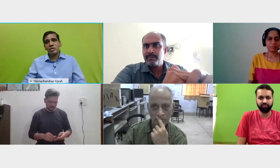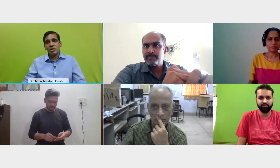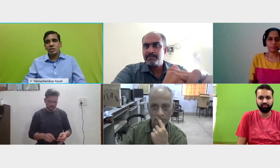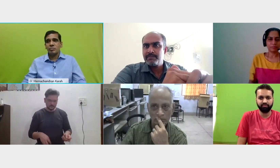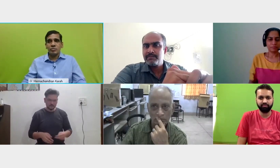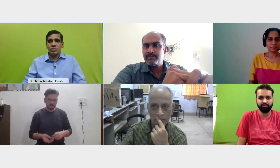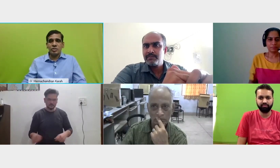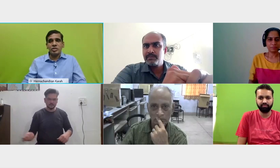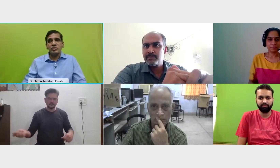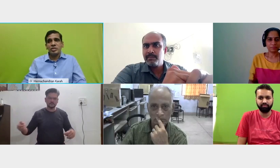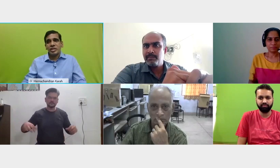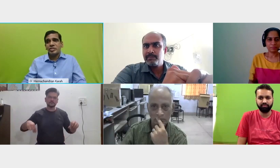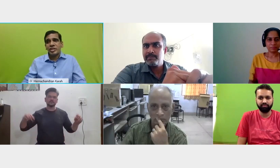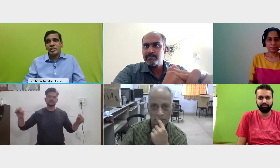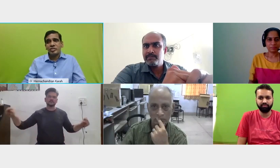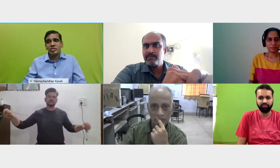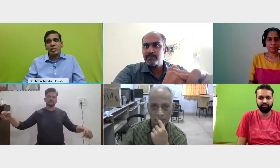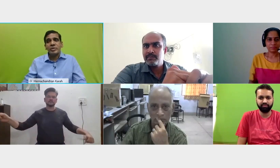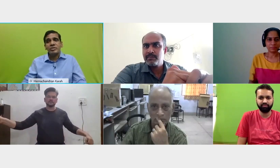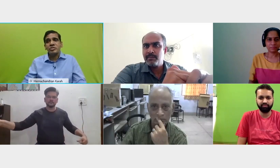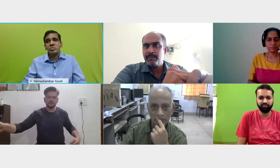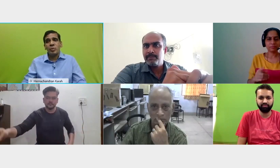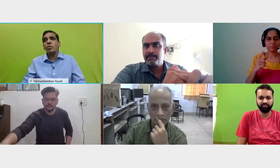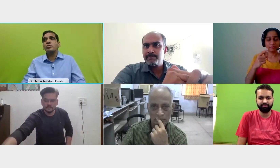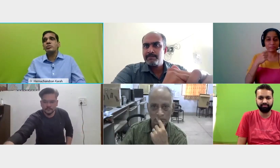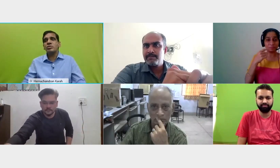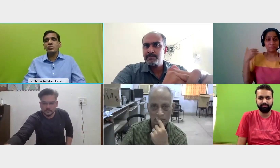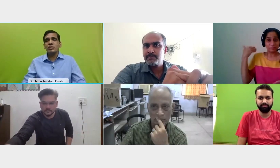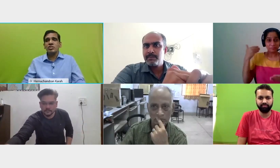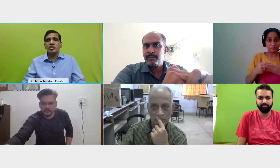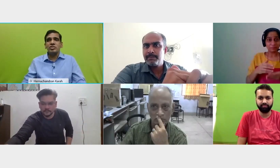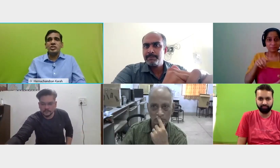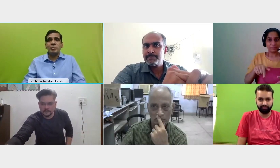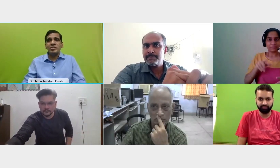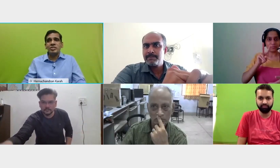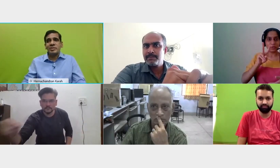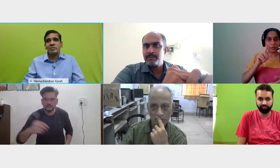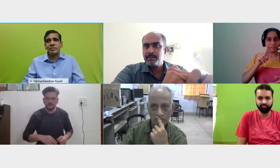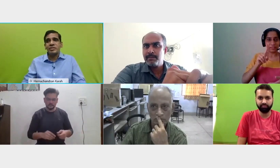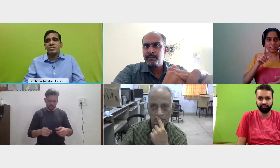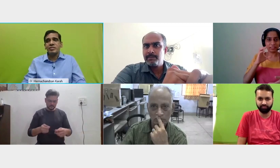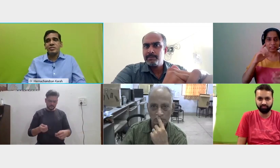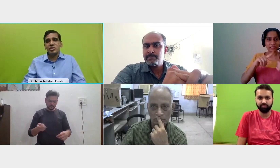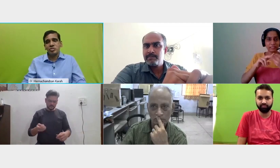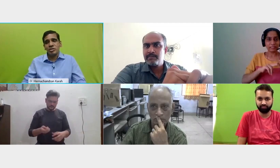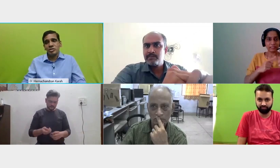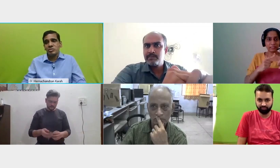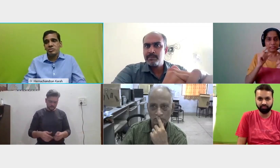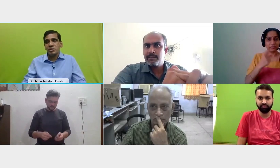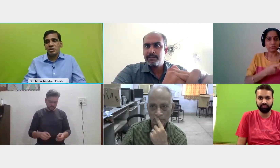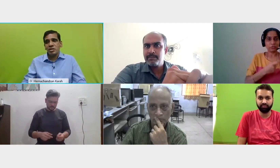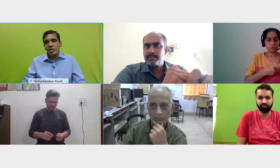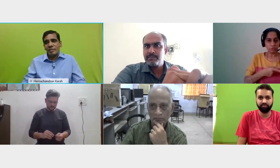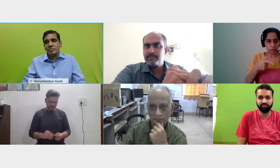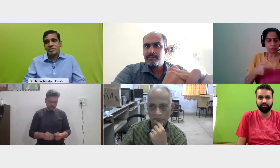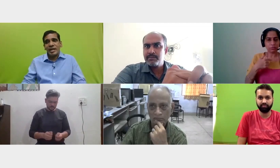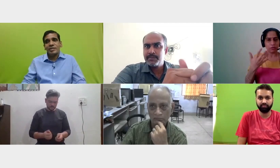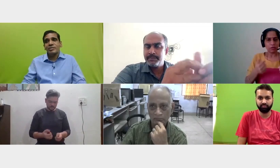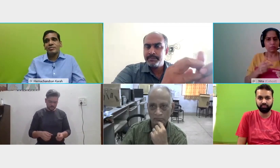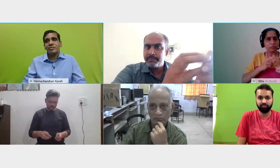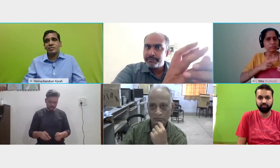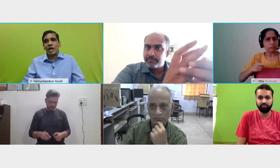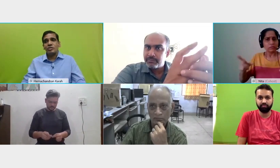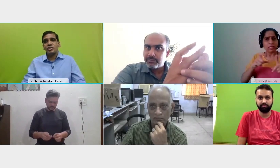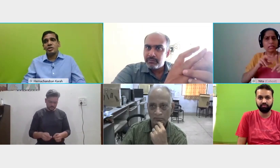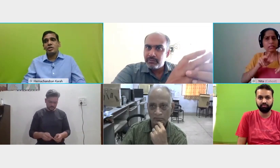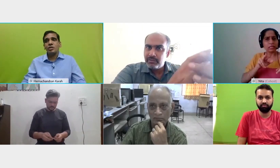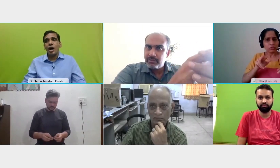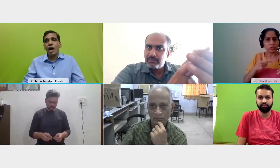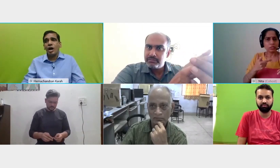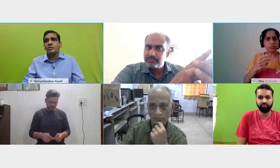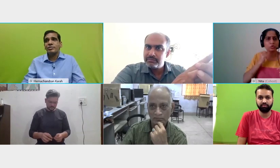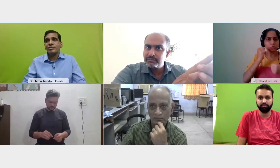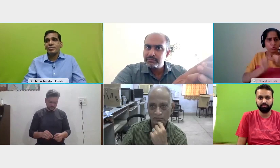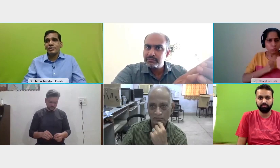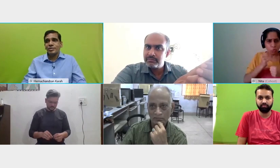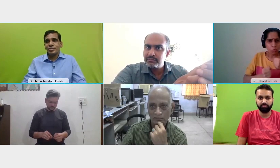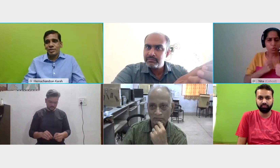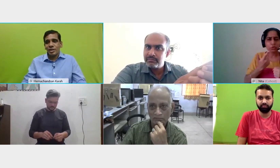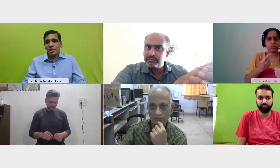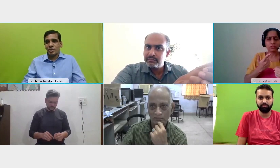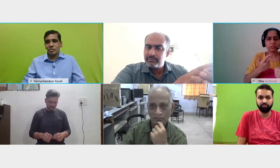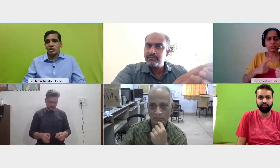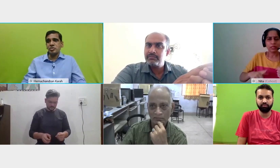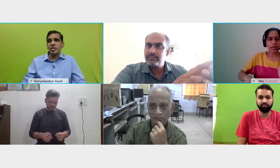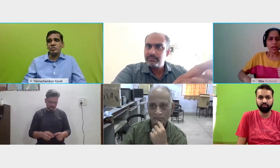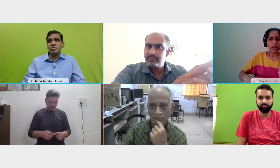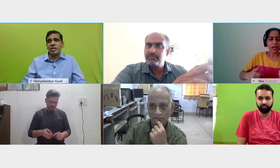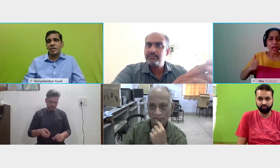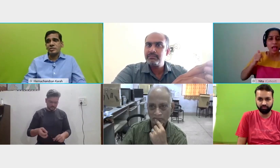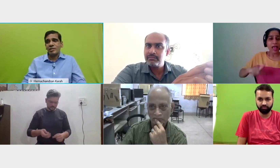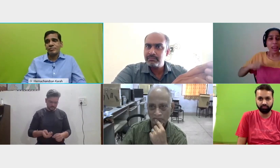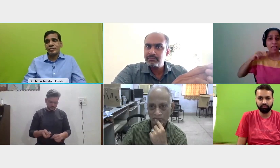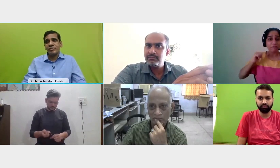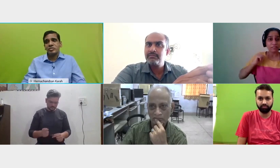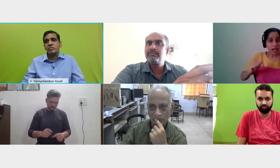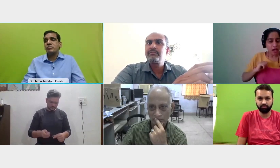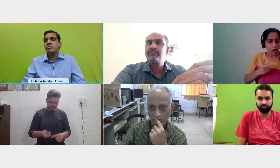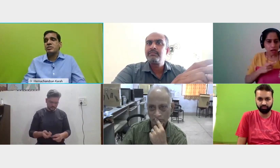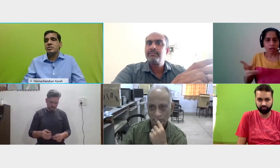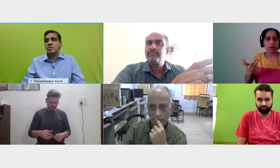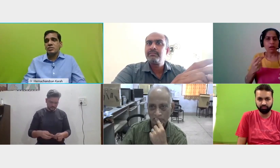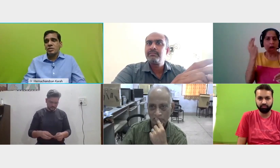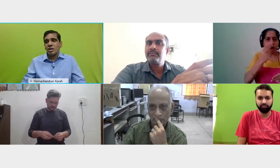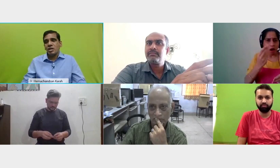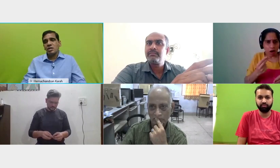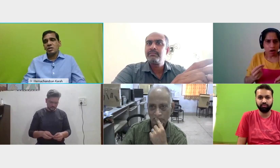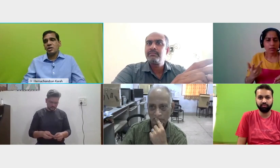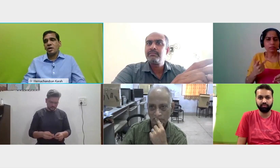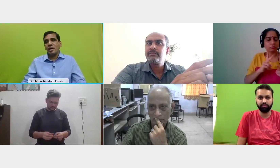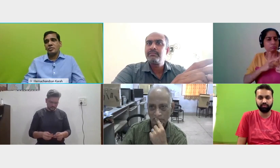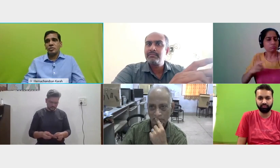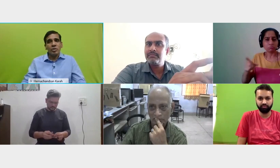sport, discipline-specific dictionaries, lifestyle, culture, are dictionaries that are self-reflexive